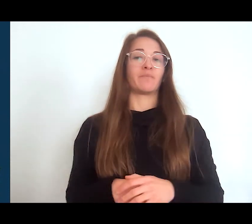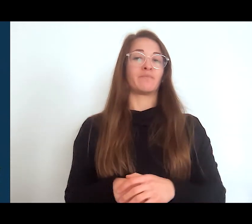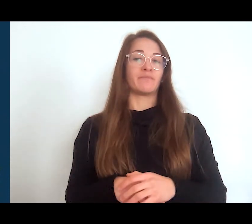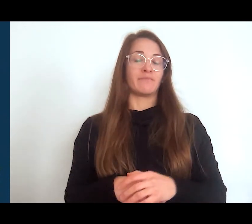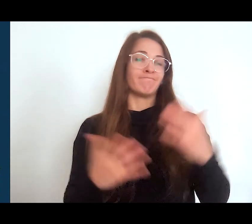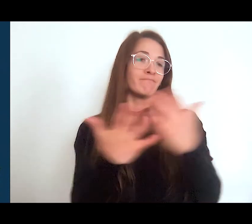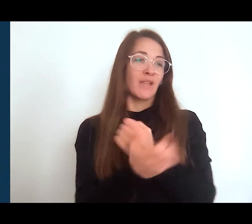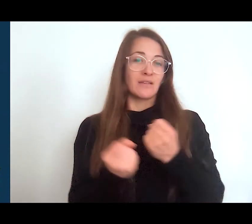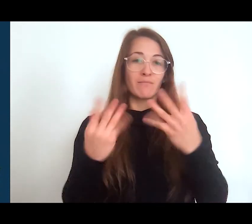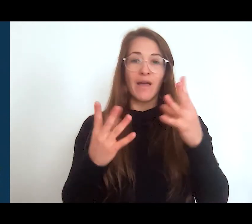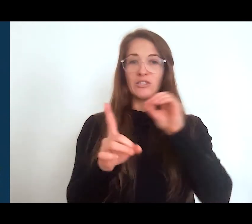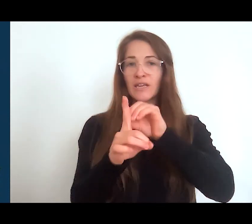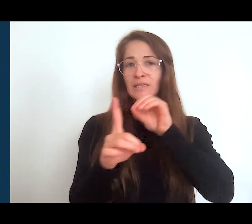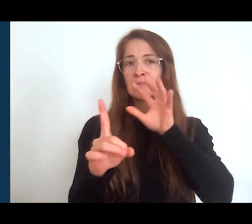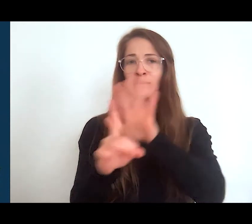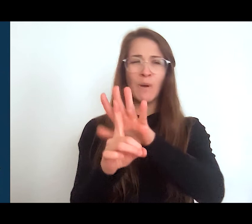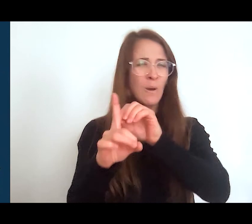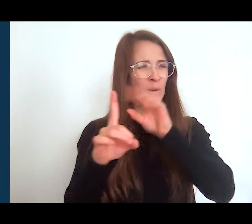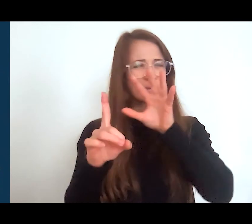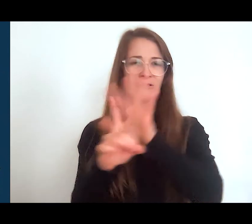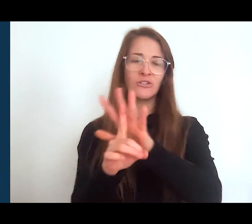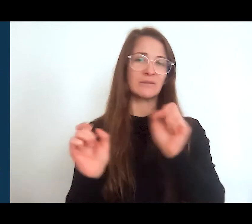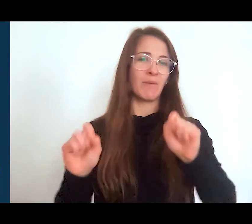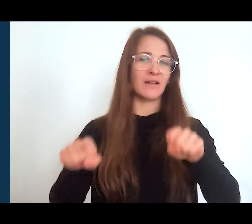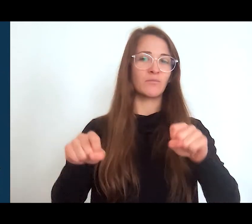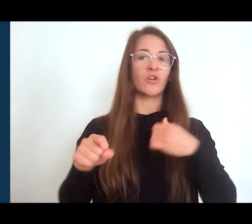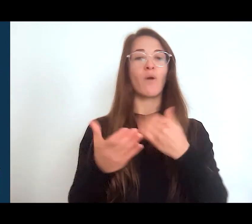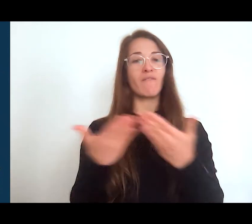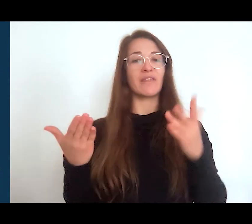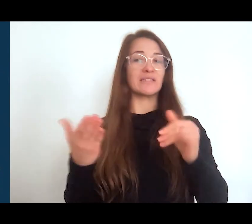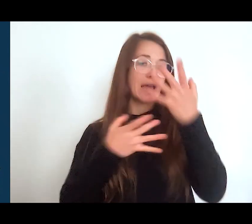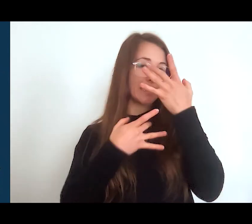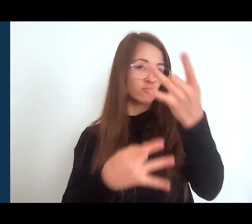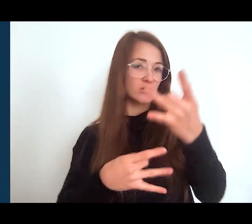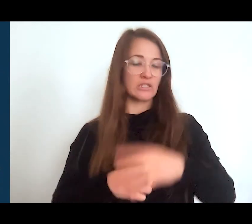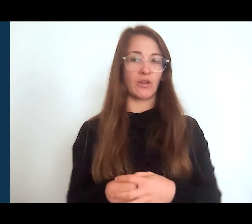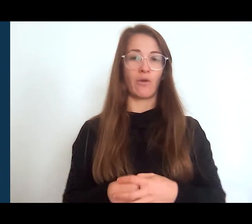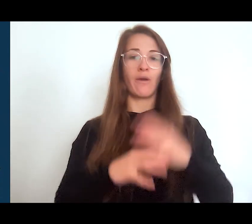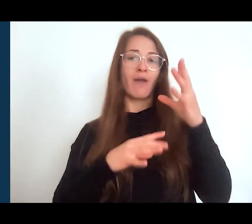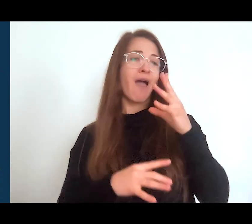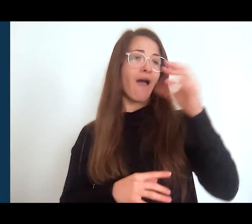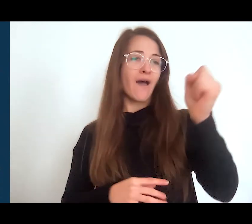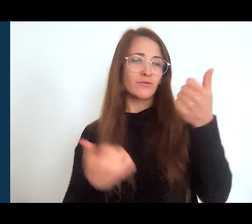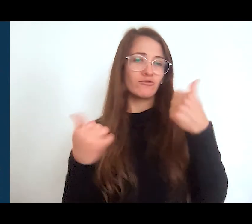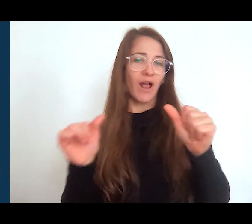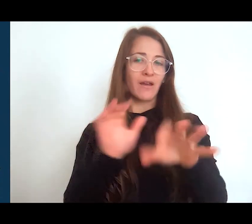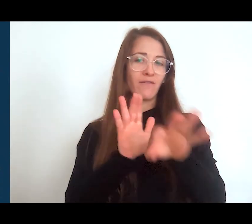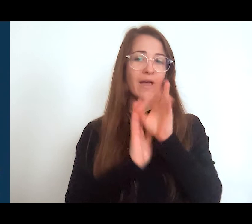NETWORK. TO GET AS MUCH EXPOSURE AS YOU CAN. YOU HAVE THINGS THAT INTERESTS